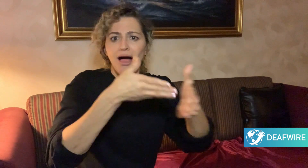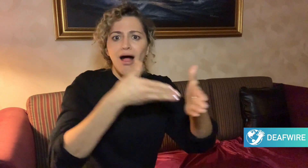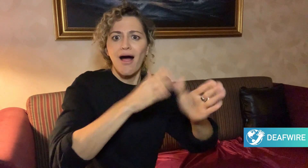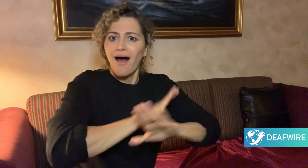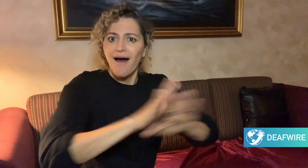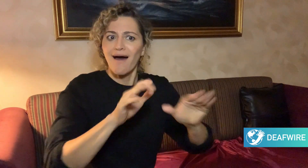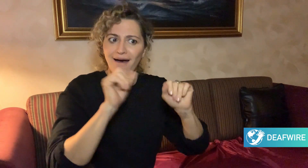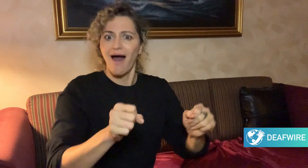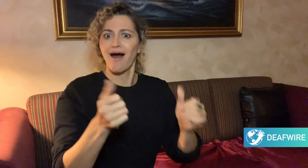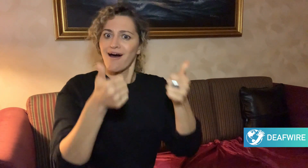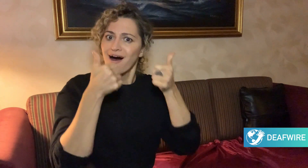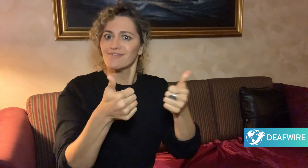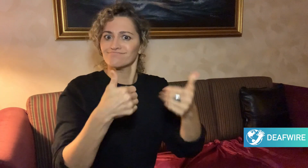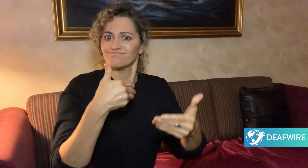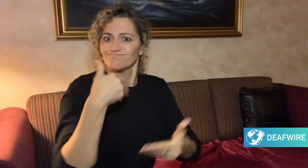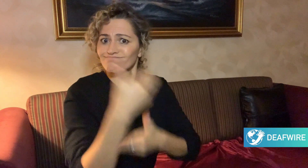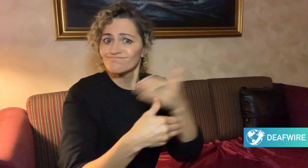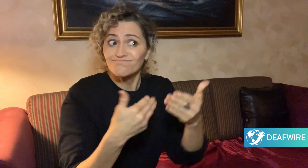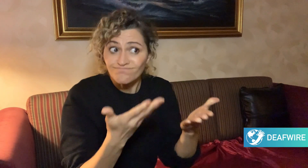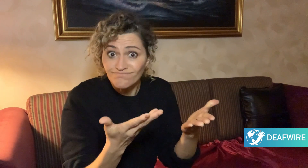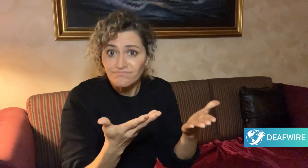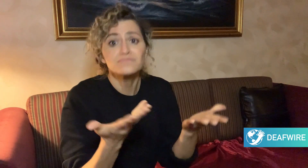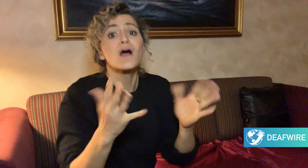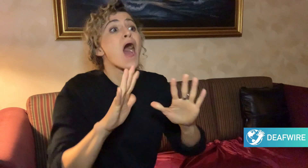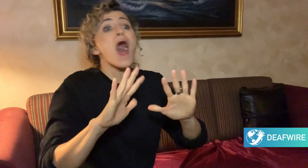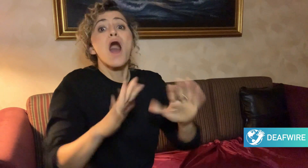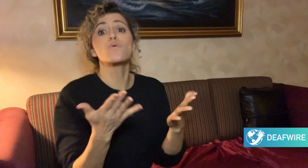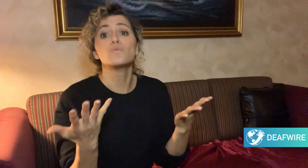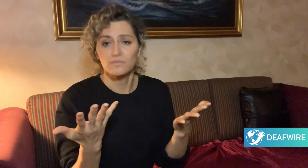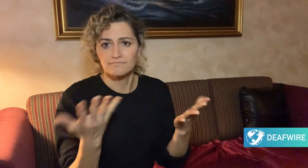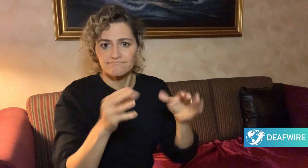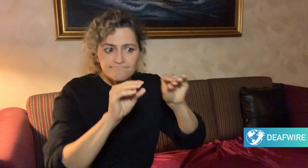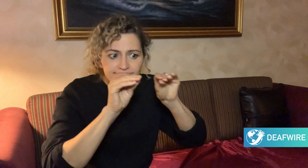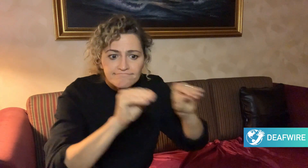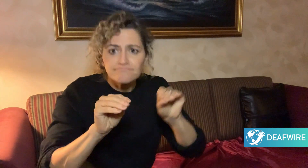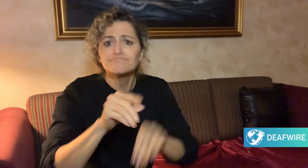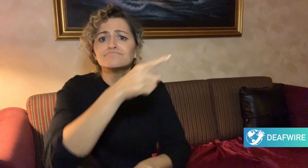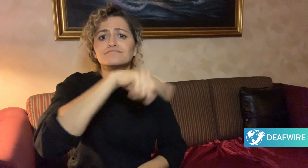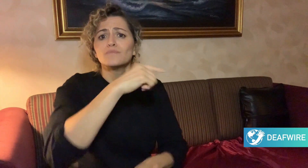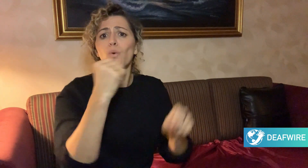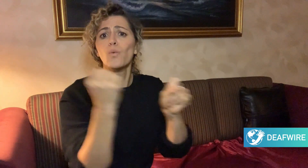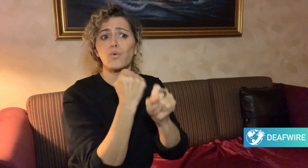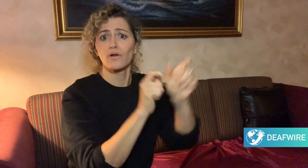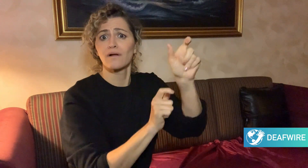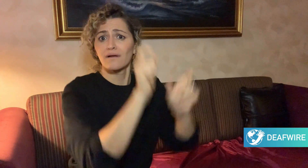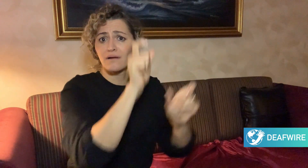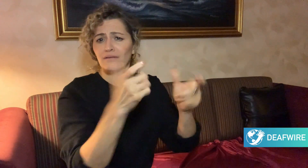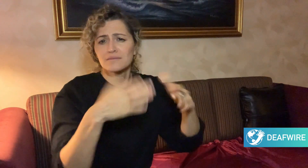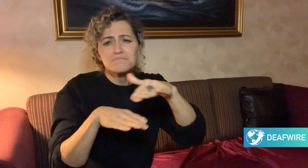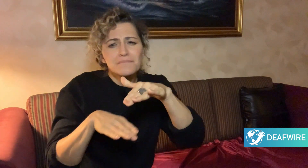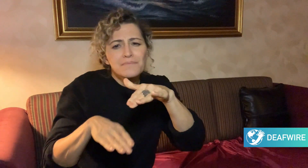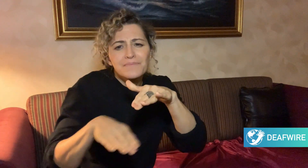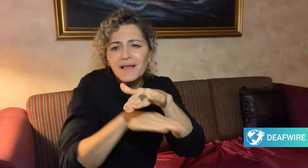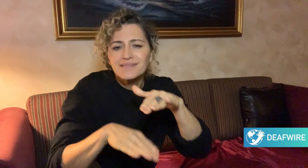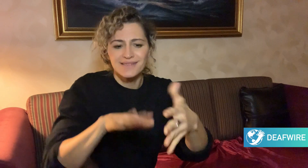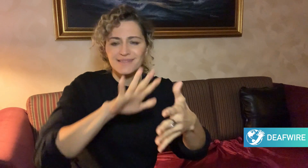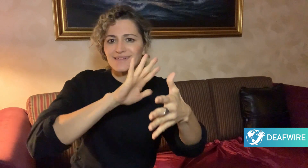by teaching their staff basic sign language. The supermarket’s